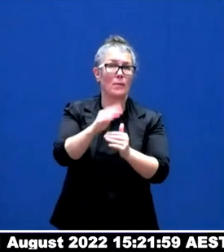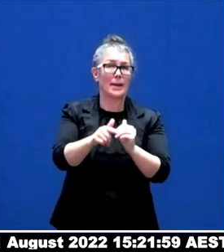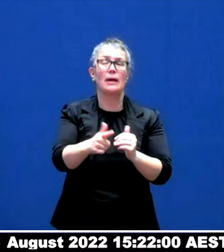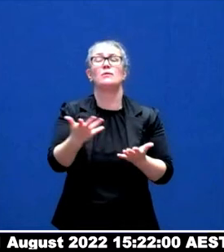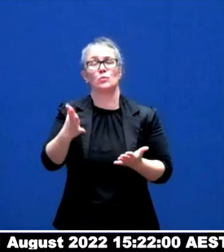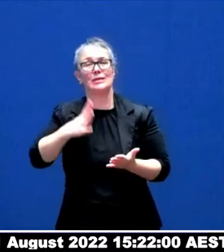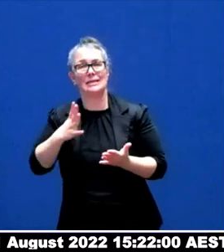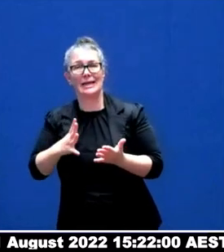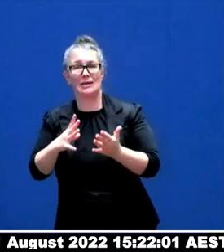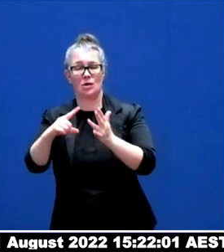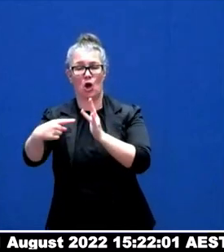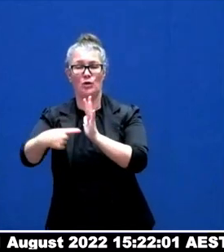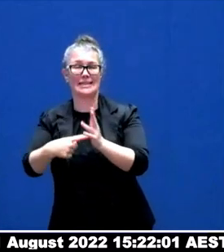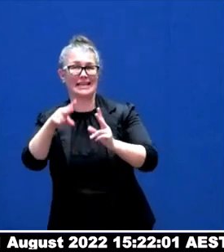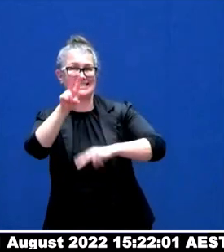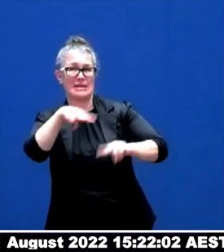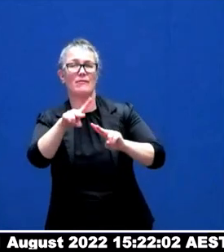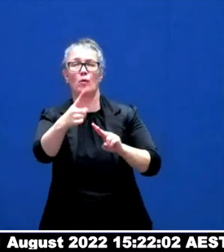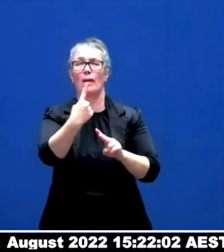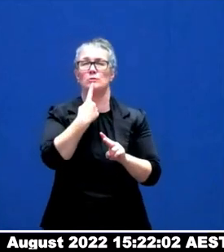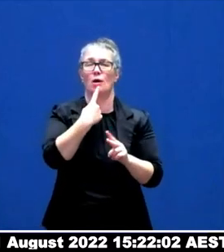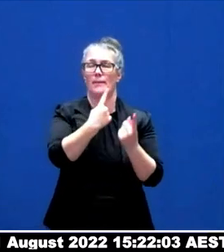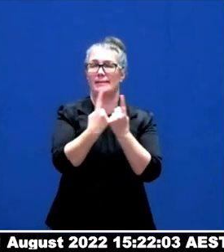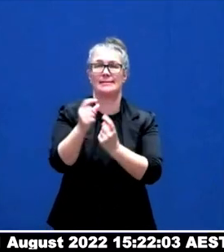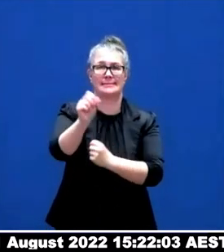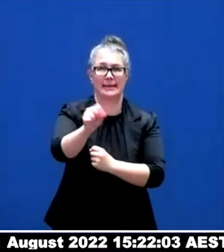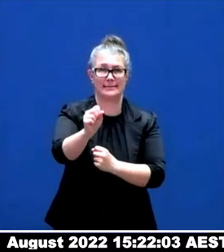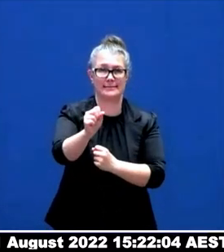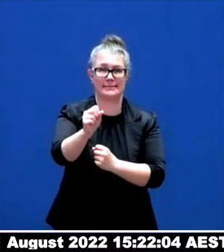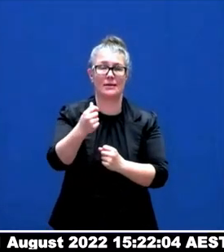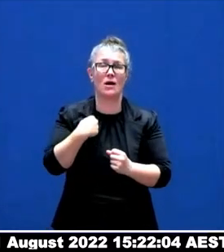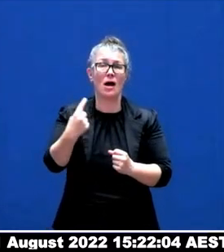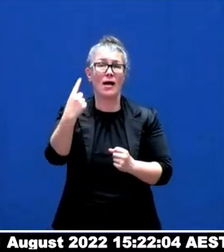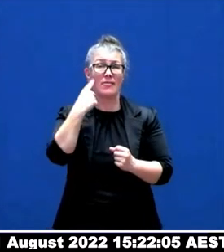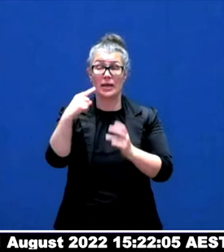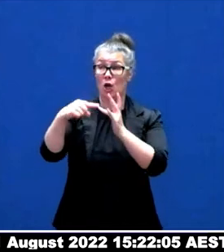assessment for those reasons, and I think the role of the OT is to be able to assess a